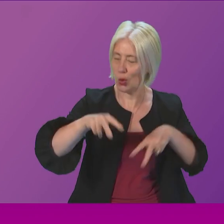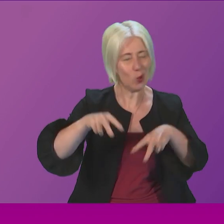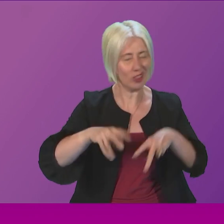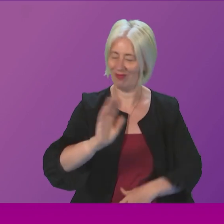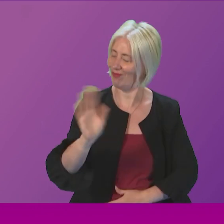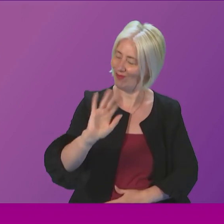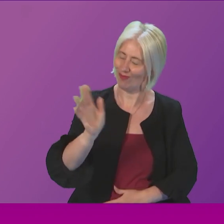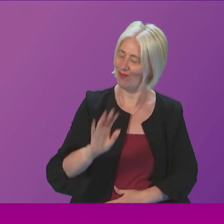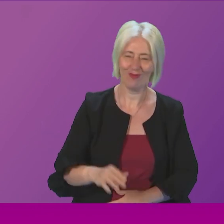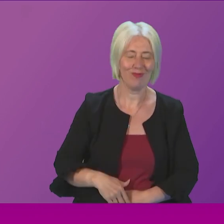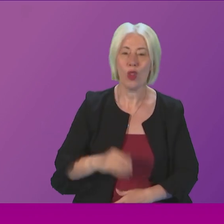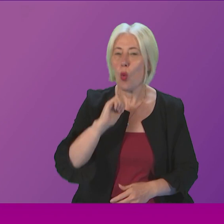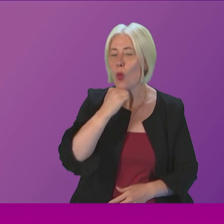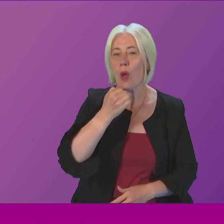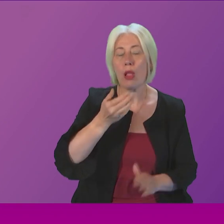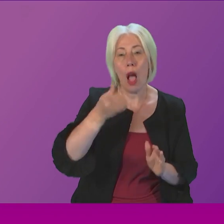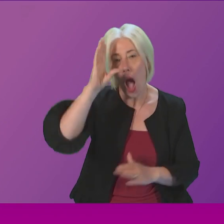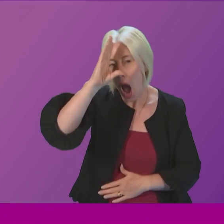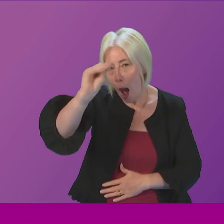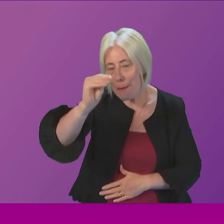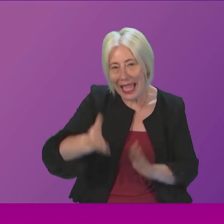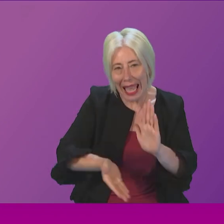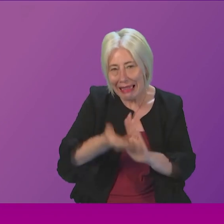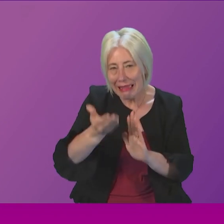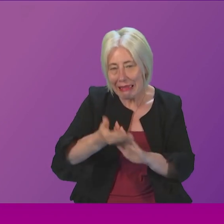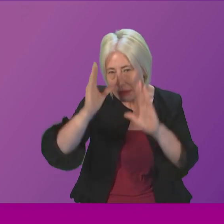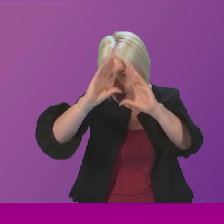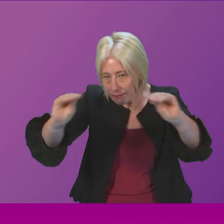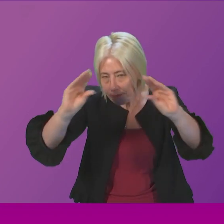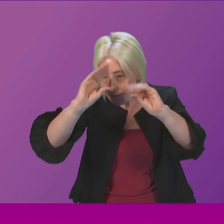As I have said, we will give an update to Parliament, as previous transport secretaries